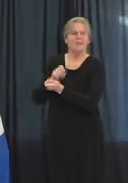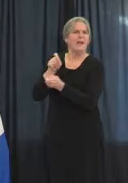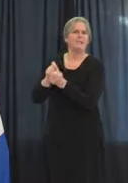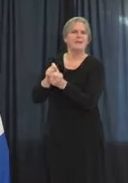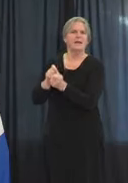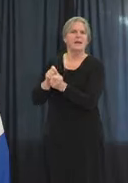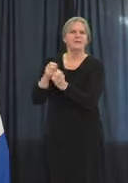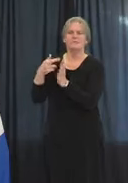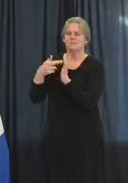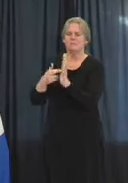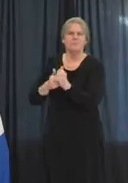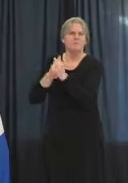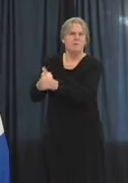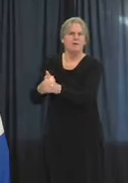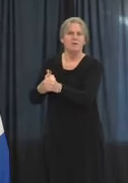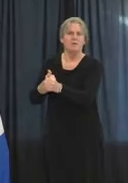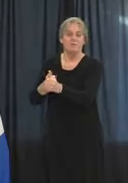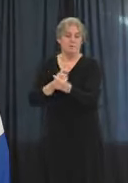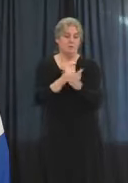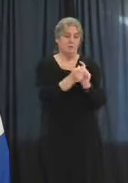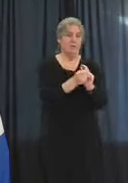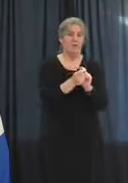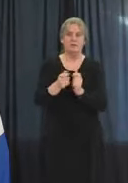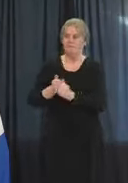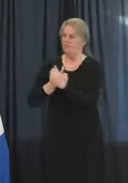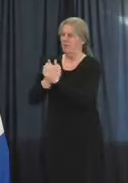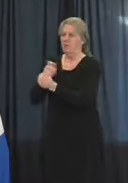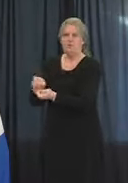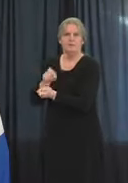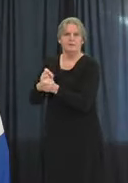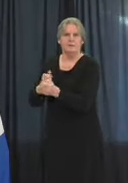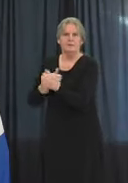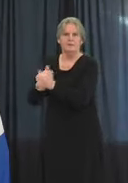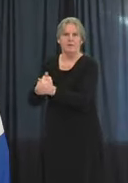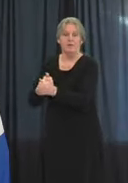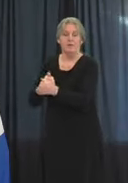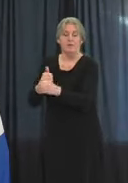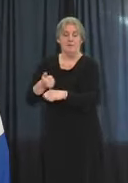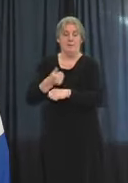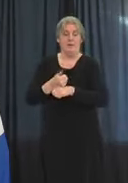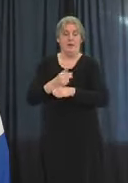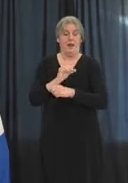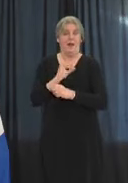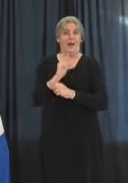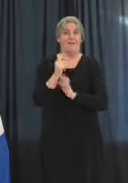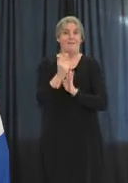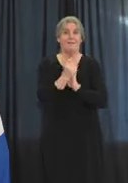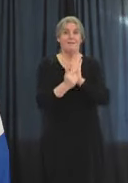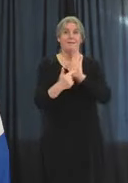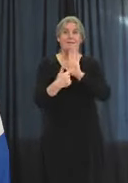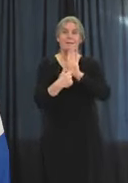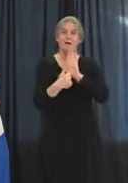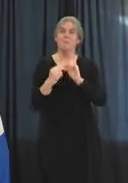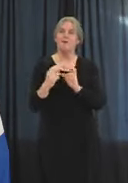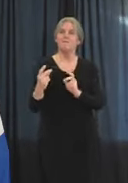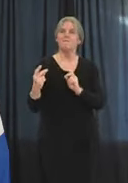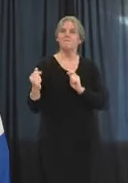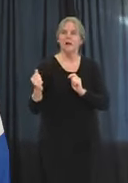processes to make changes such as these. By enacting the civil emergency measures act, we can move much